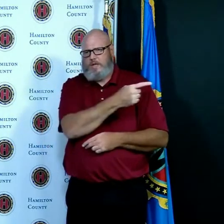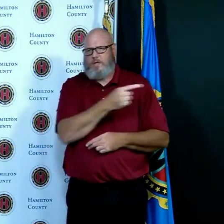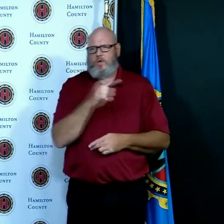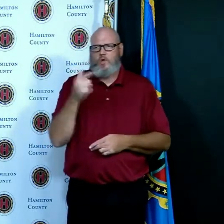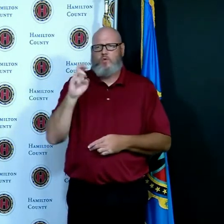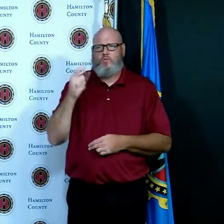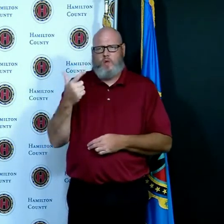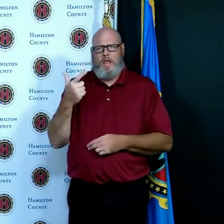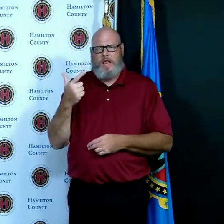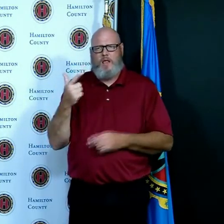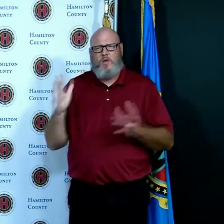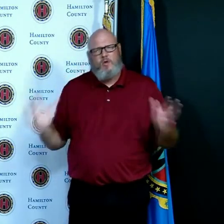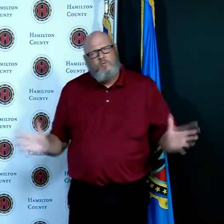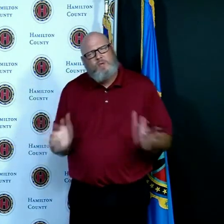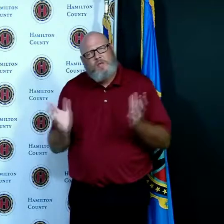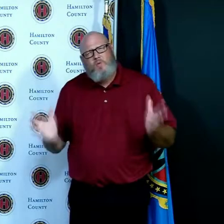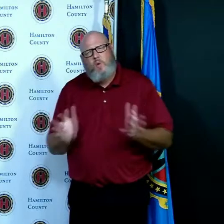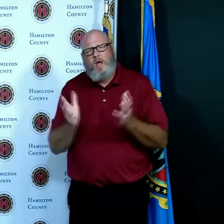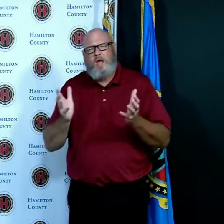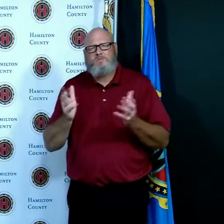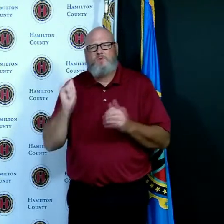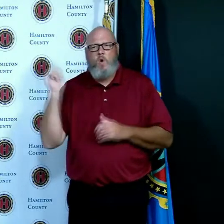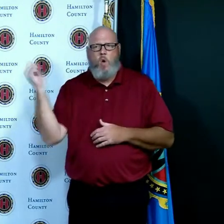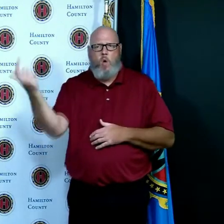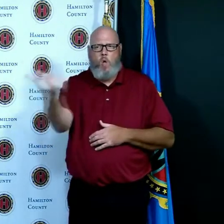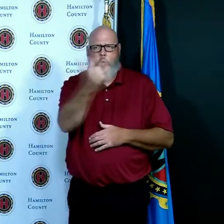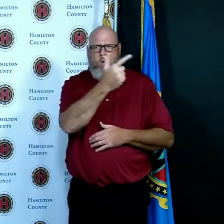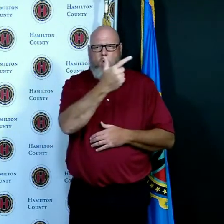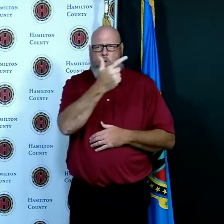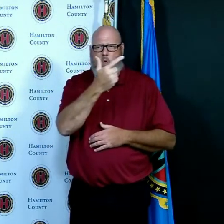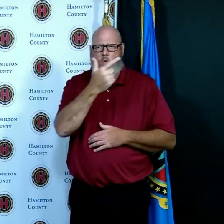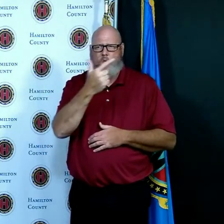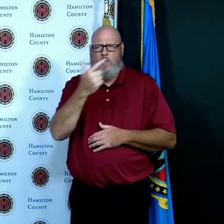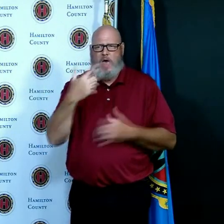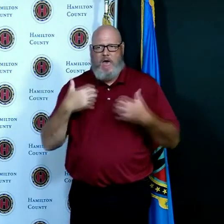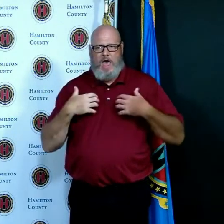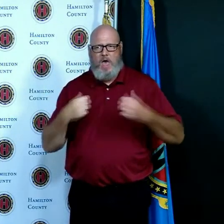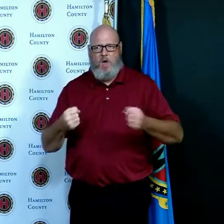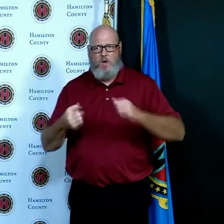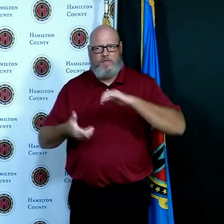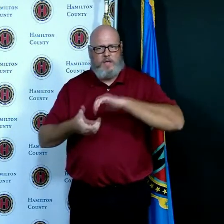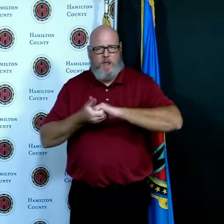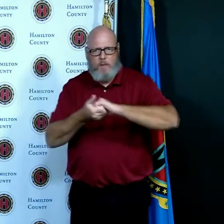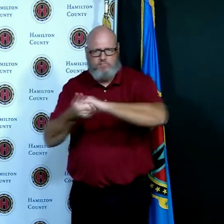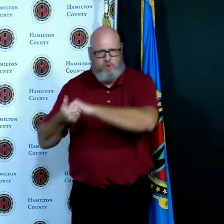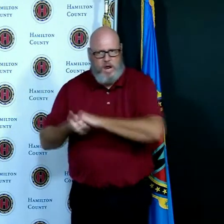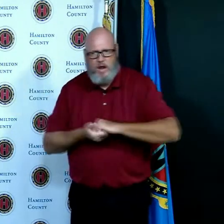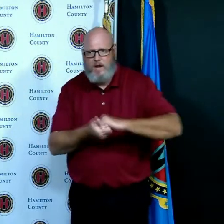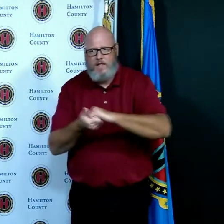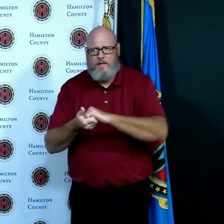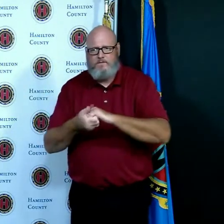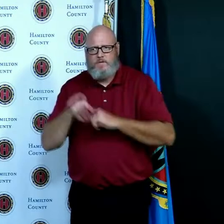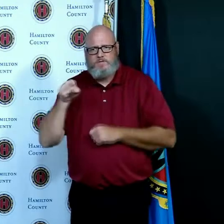healthcollab.org/testandprotect and that's really the one-stop shop where you can access